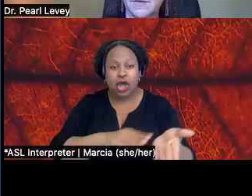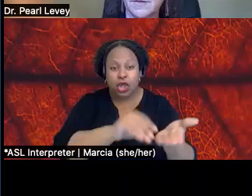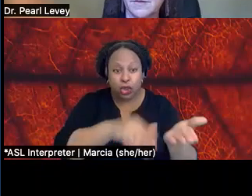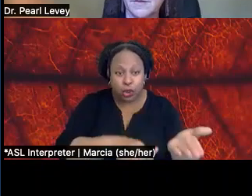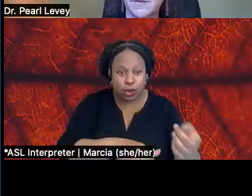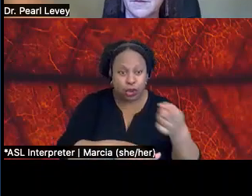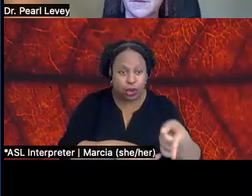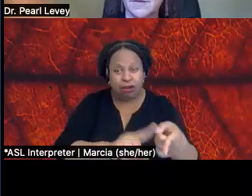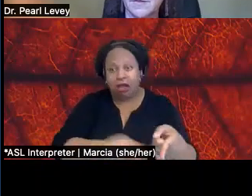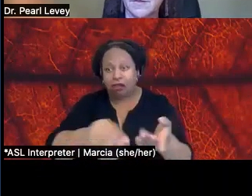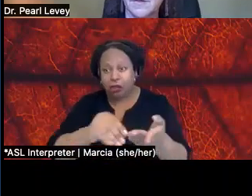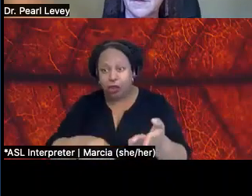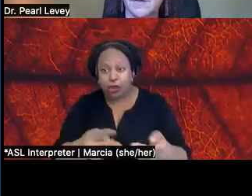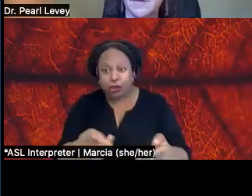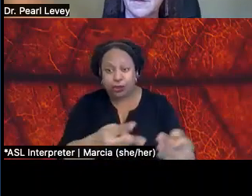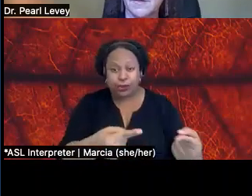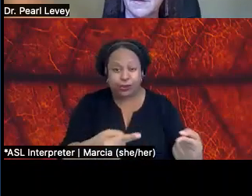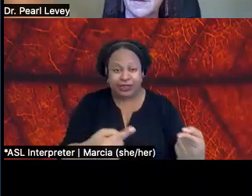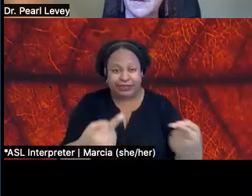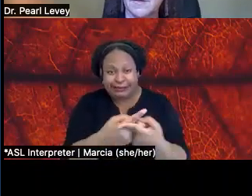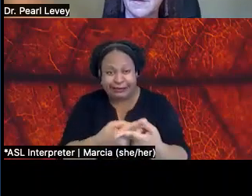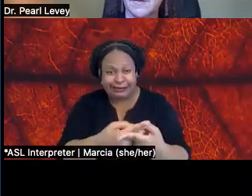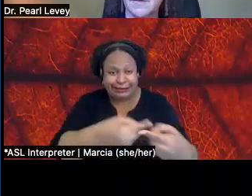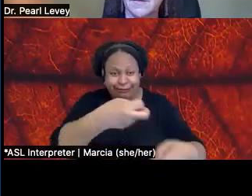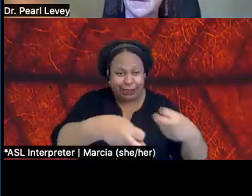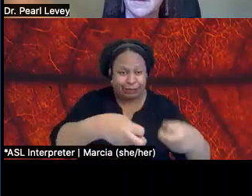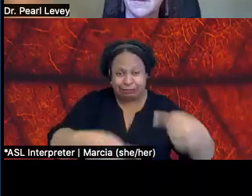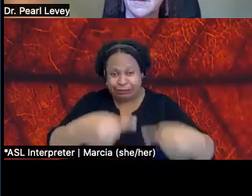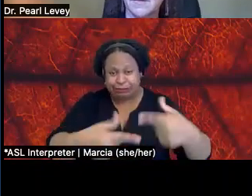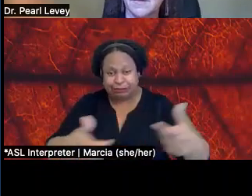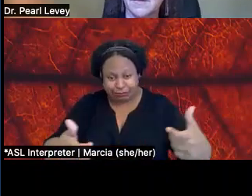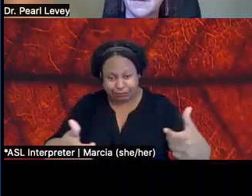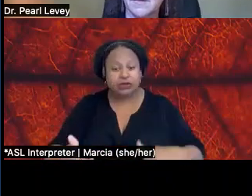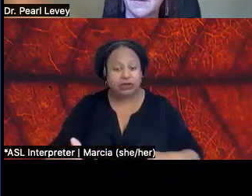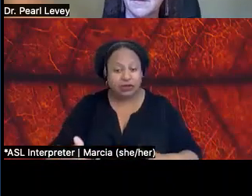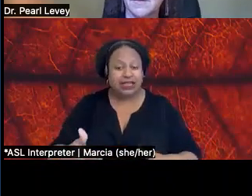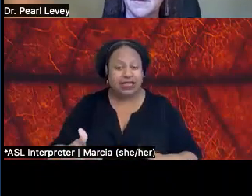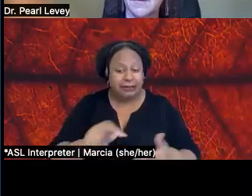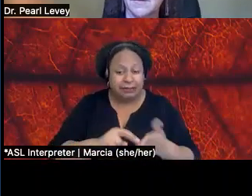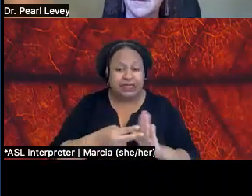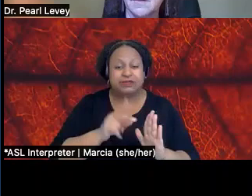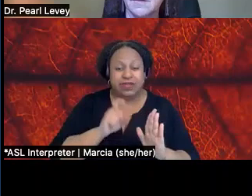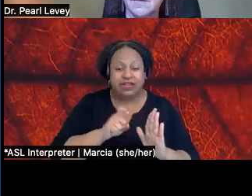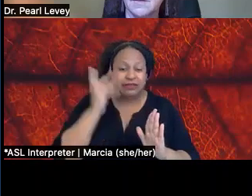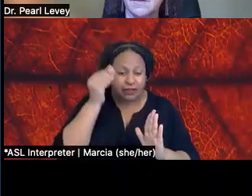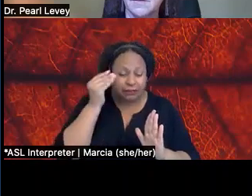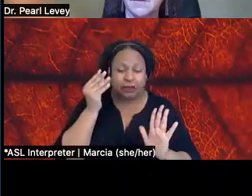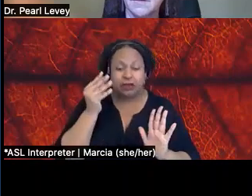So we had a scenario where a learner then was actually being like a better term teased by